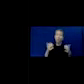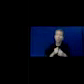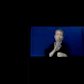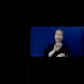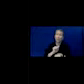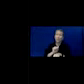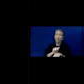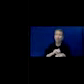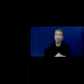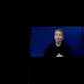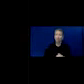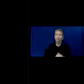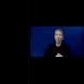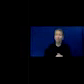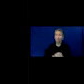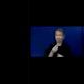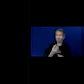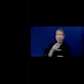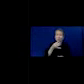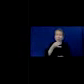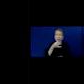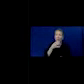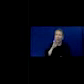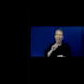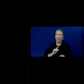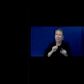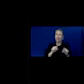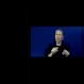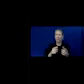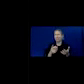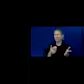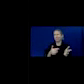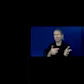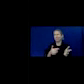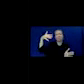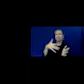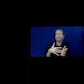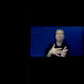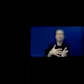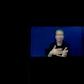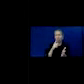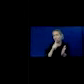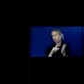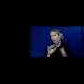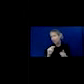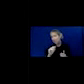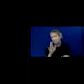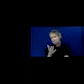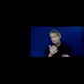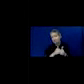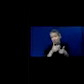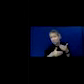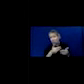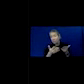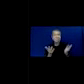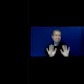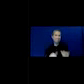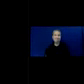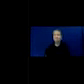Soon, it will only be me coming in sporadically checking up on Sarah, and at Performance Food